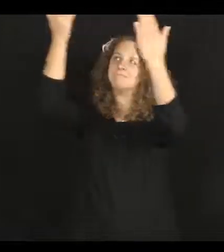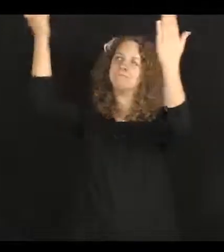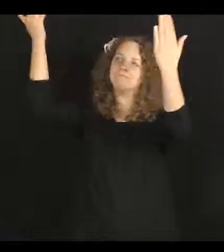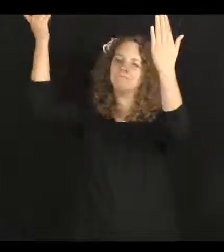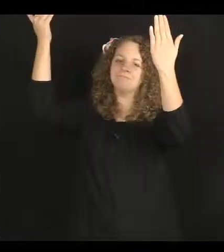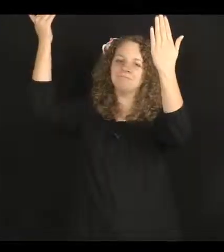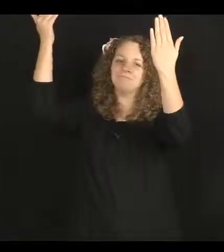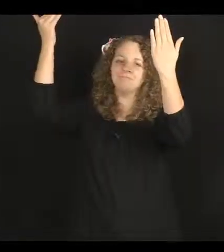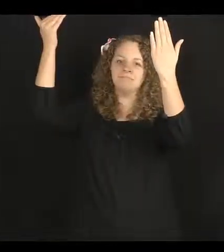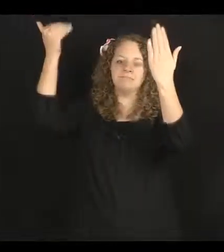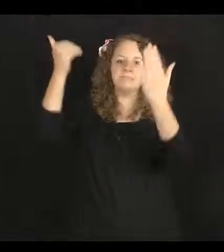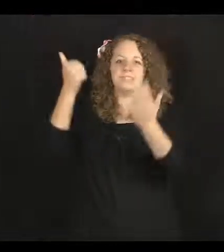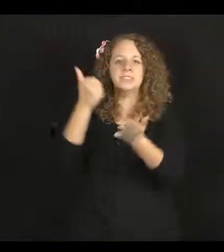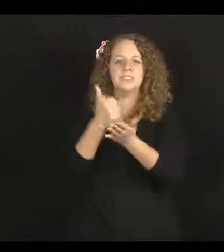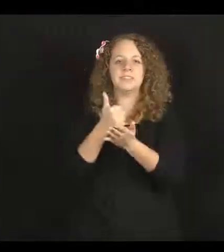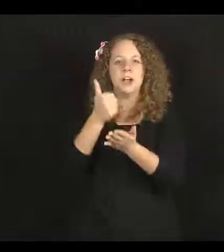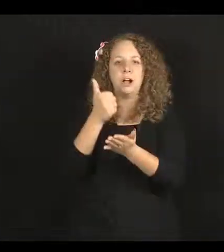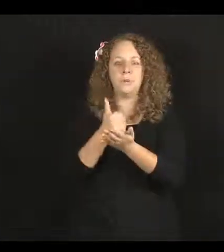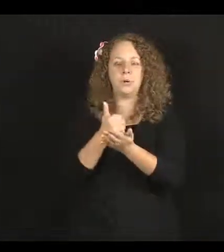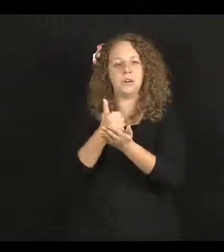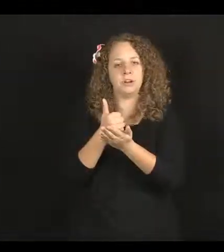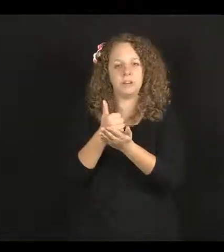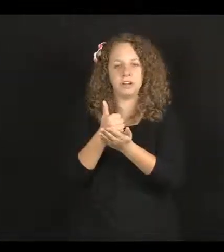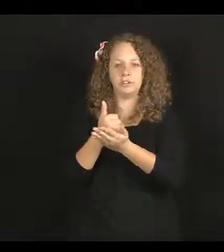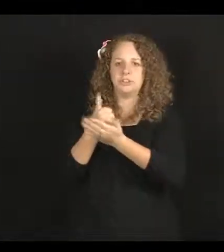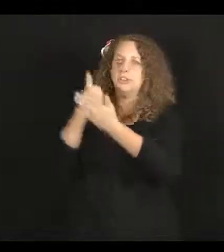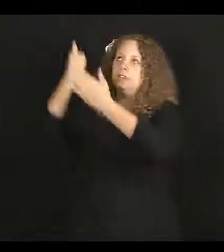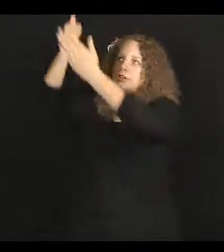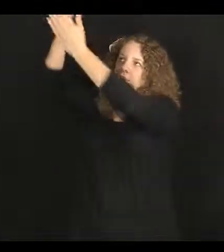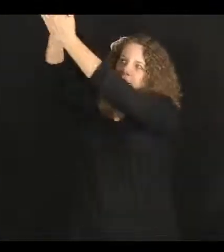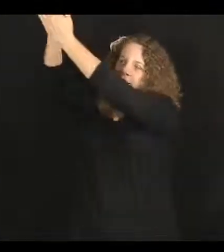the sign for HELP or directionally you could say